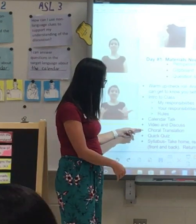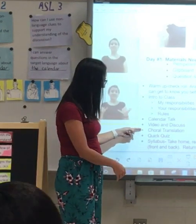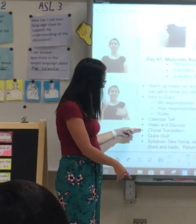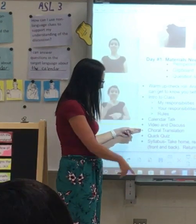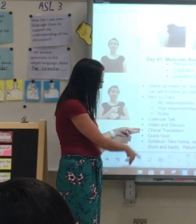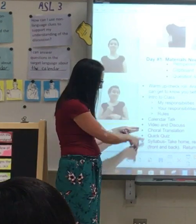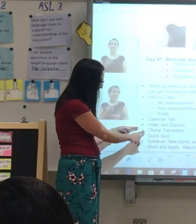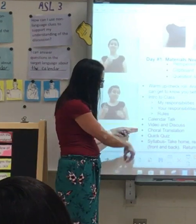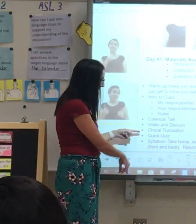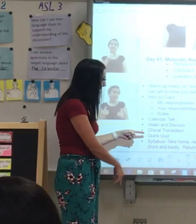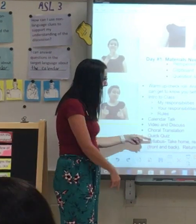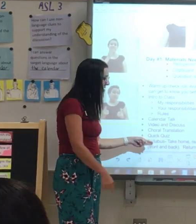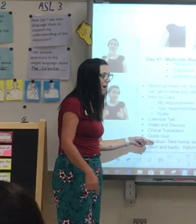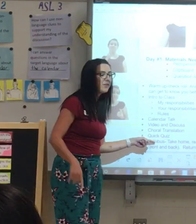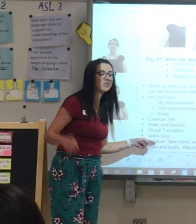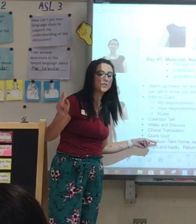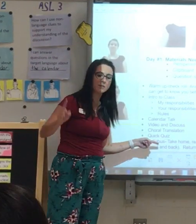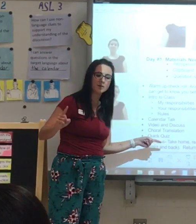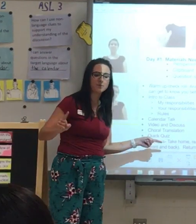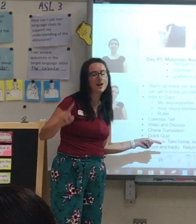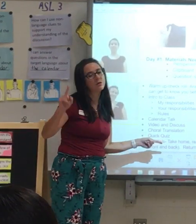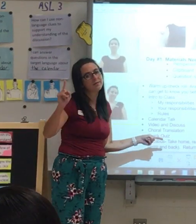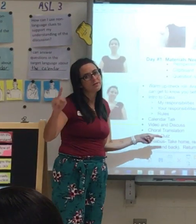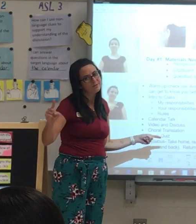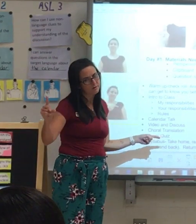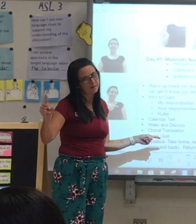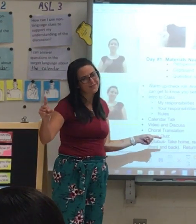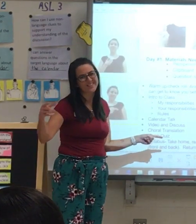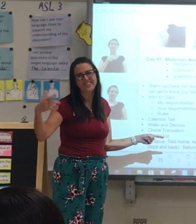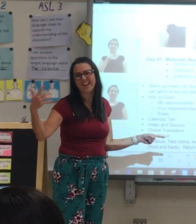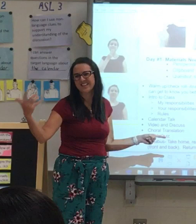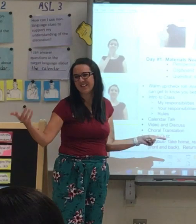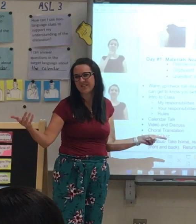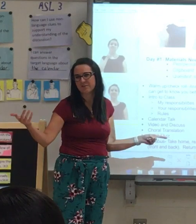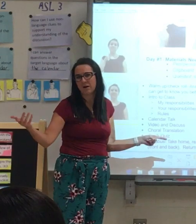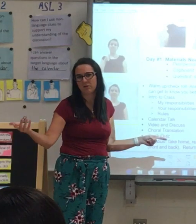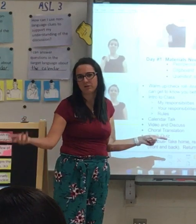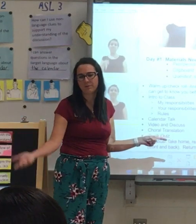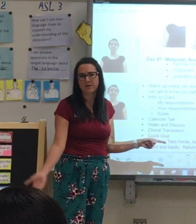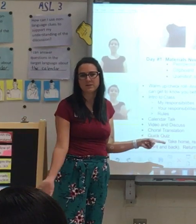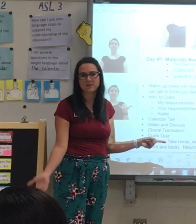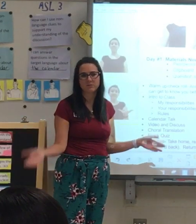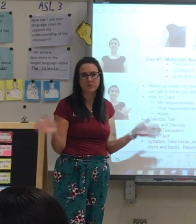I do have your syllabus but I'll give it to you Marvin I forgot to give it to my